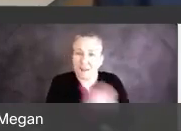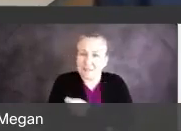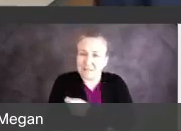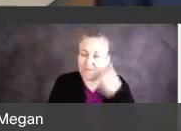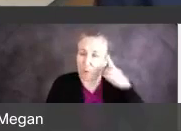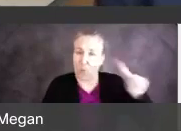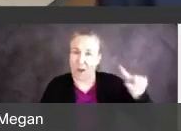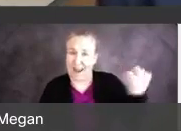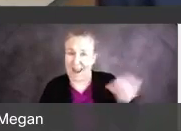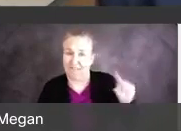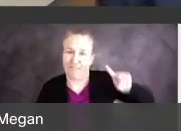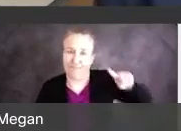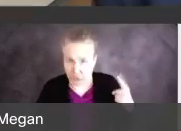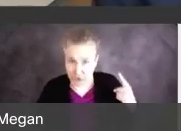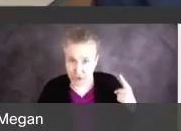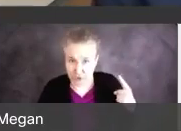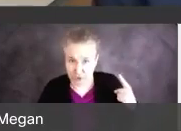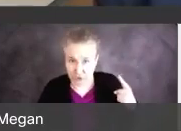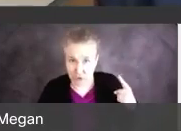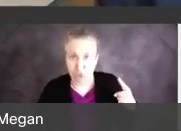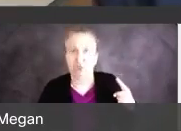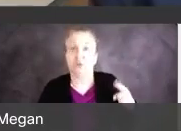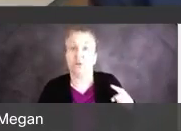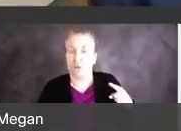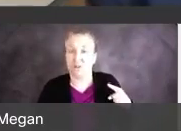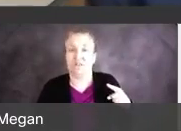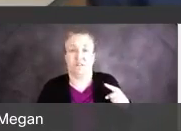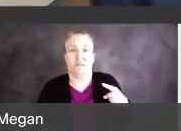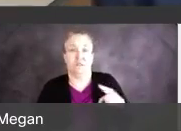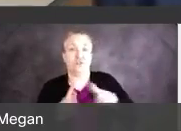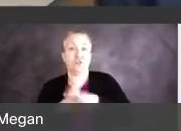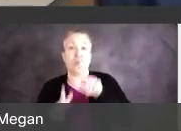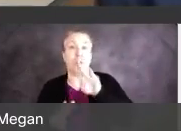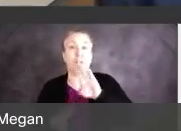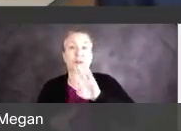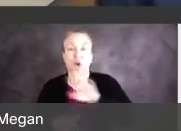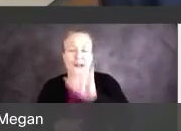people who wish to be vaccinated. Because it's my understanding that there are counties in